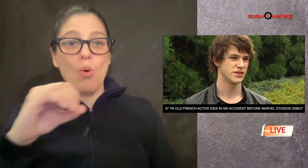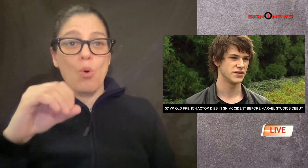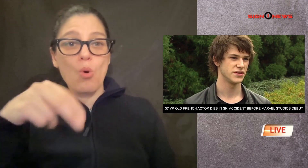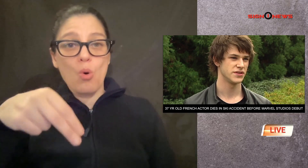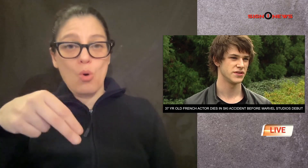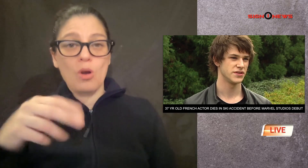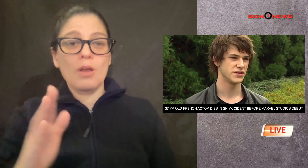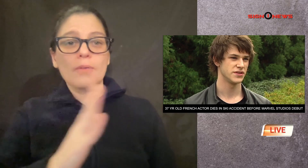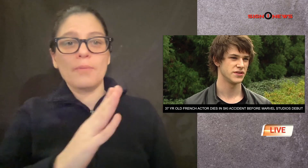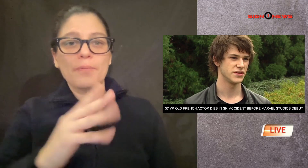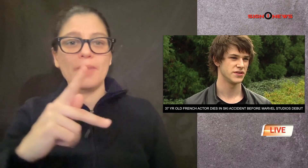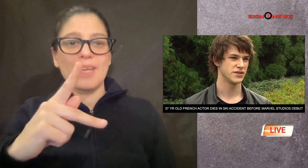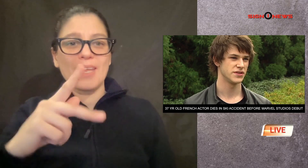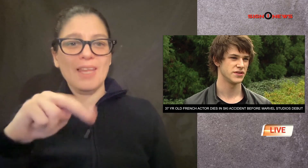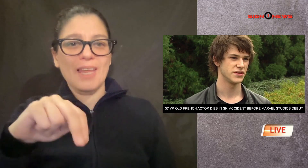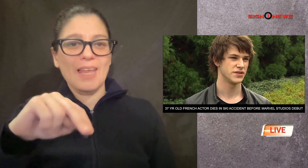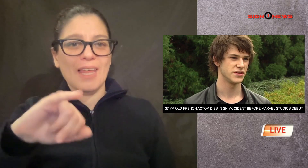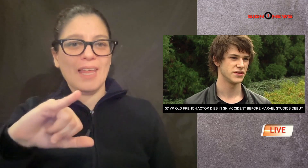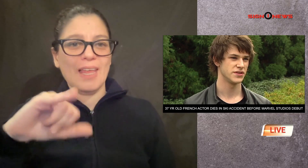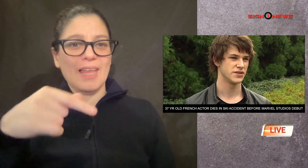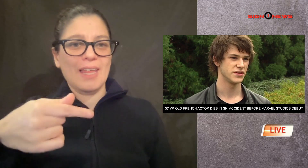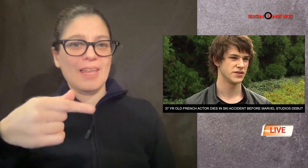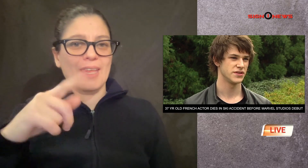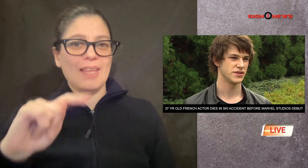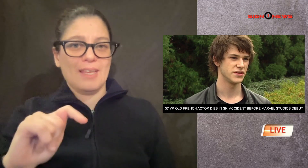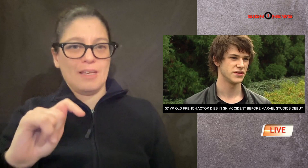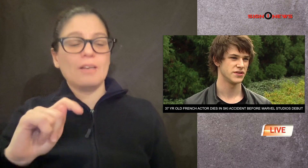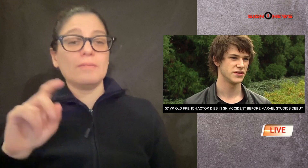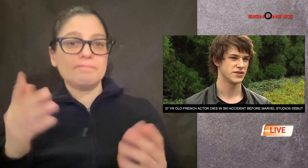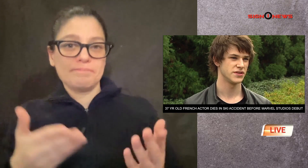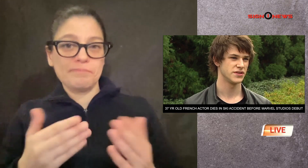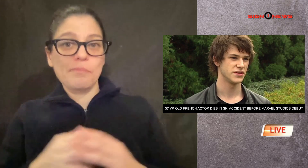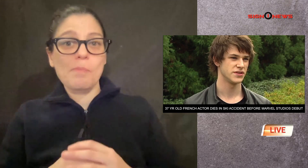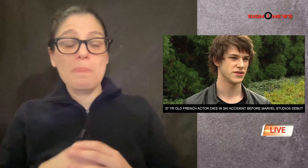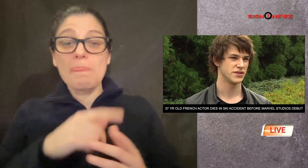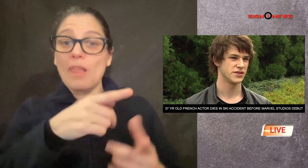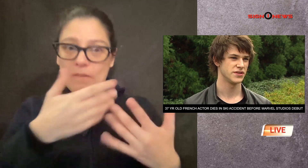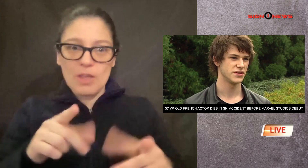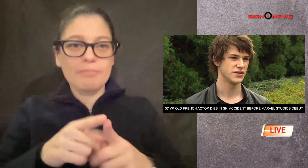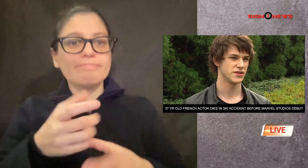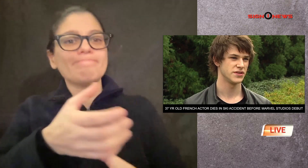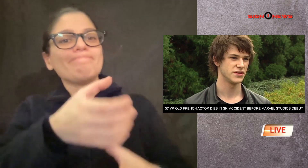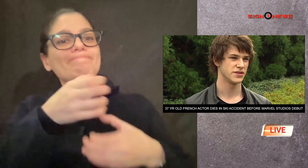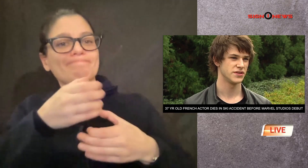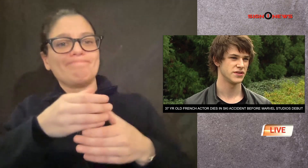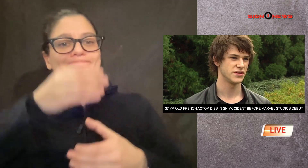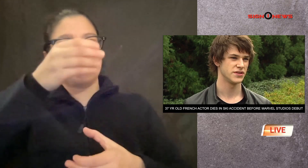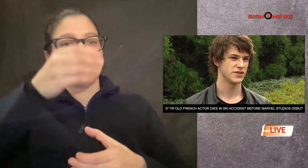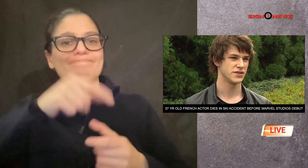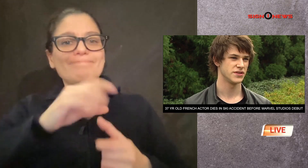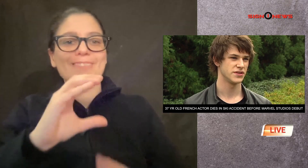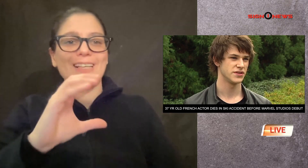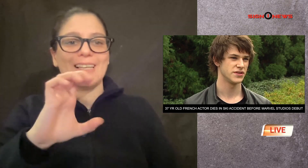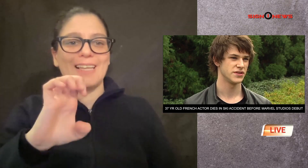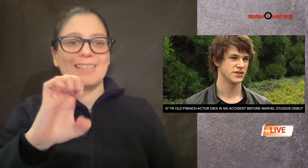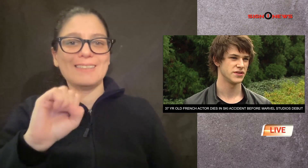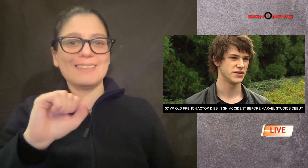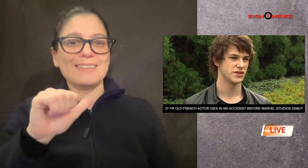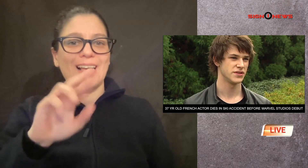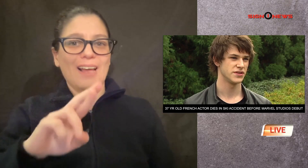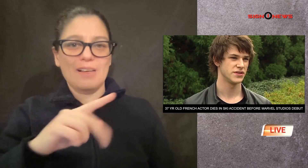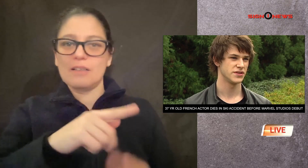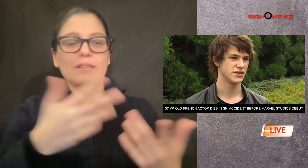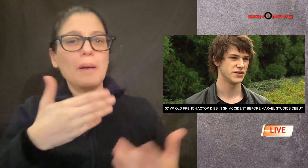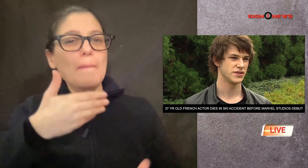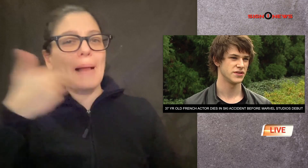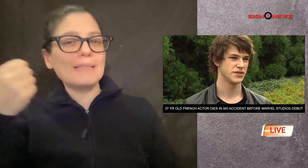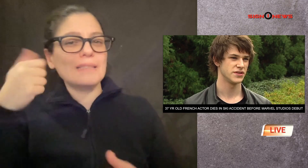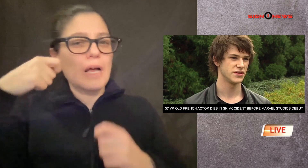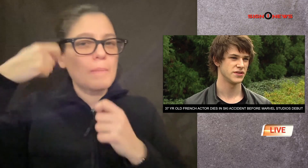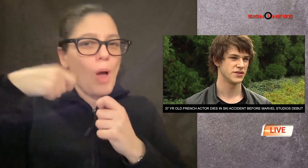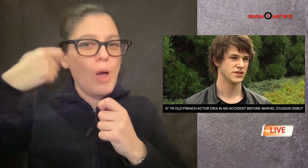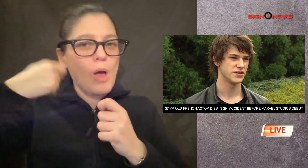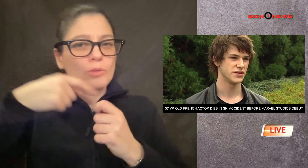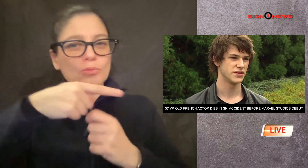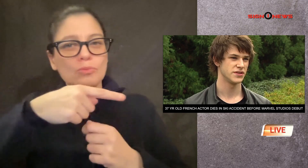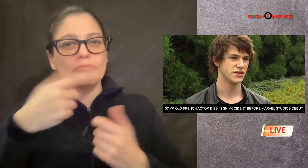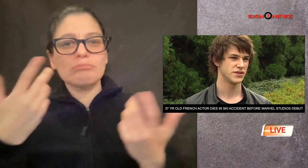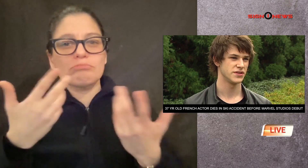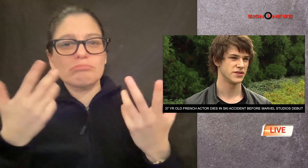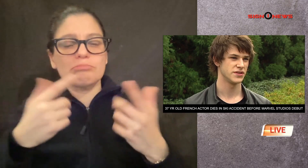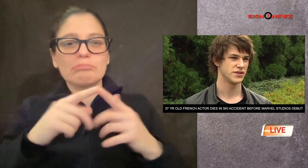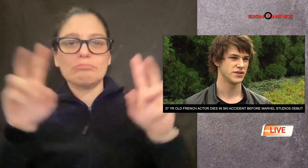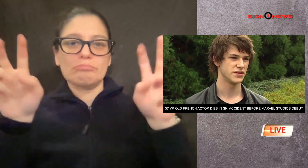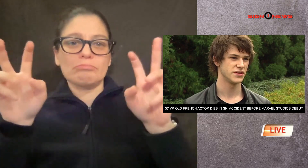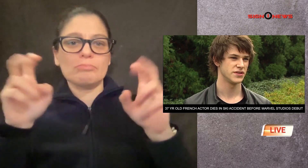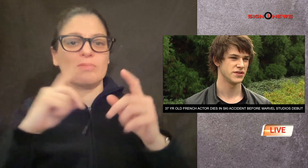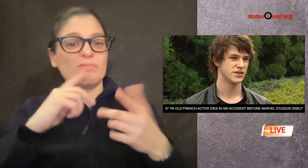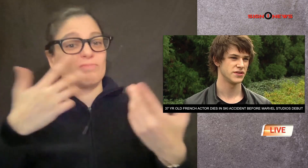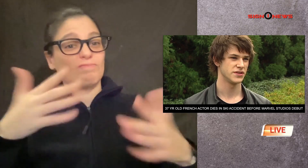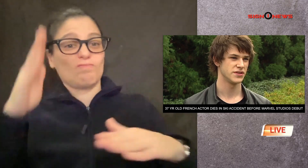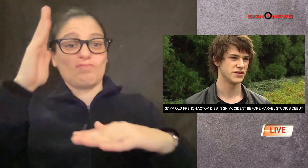to make his Marvel Studios debut in the series Moon Knight